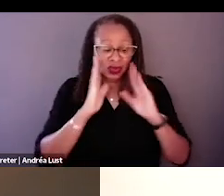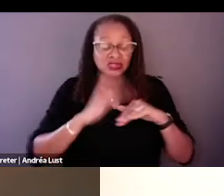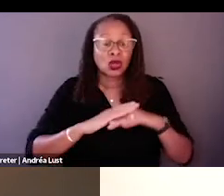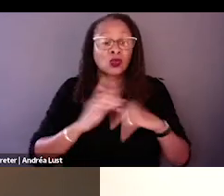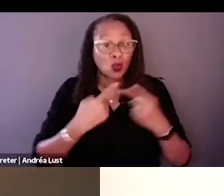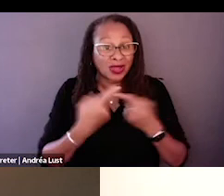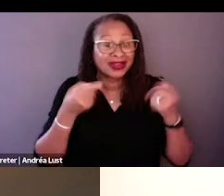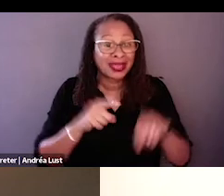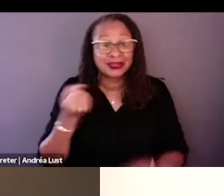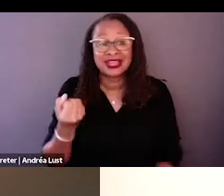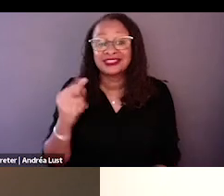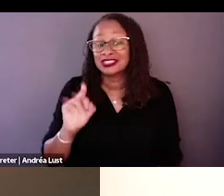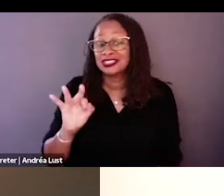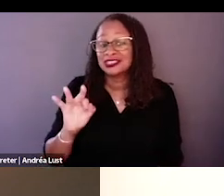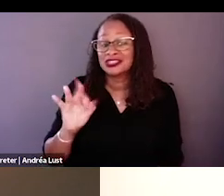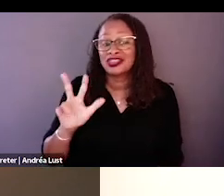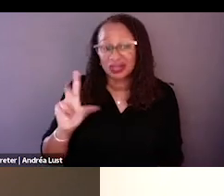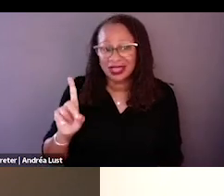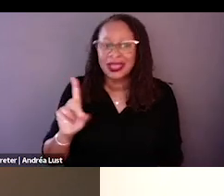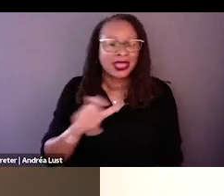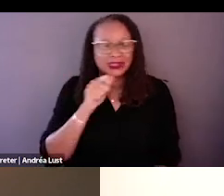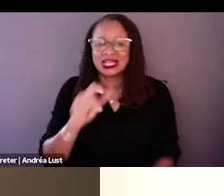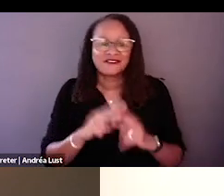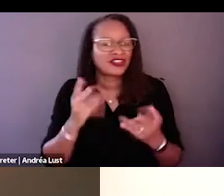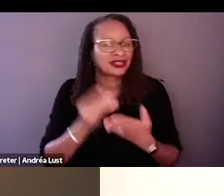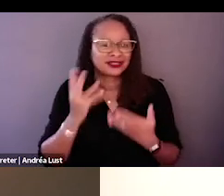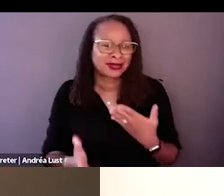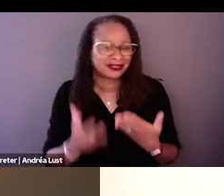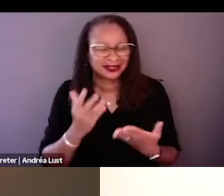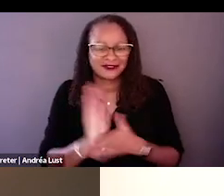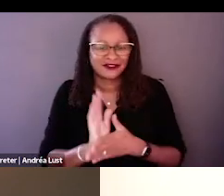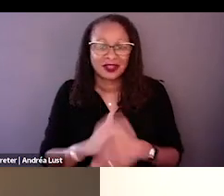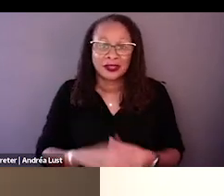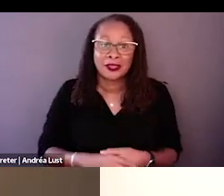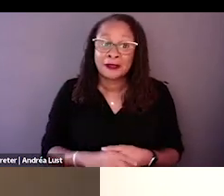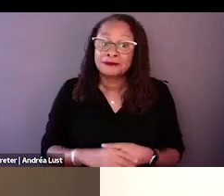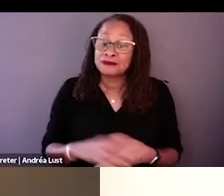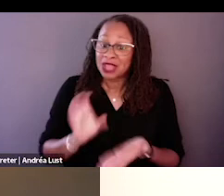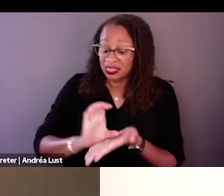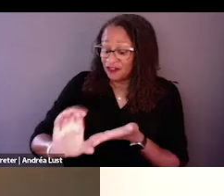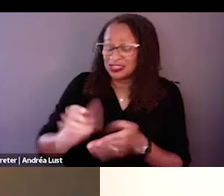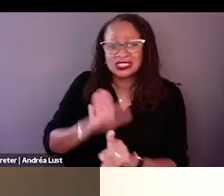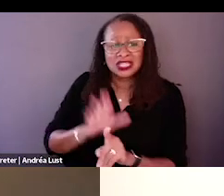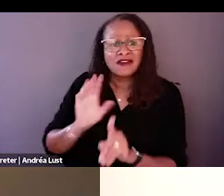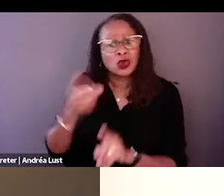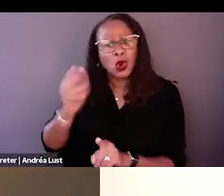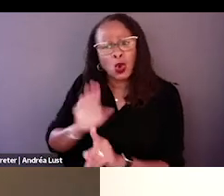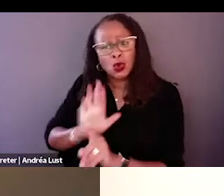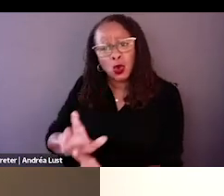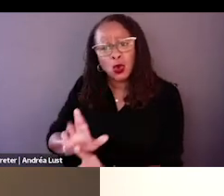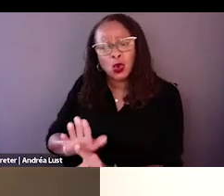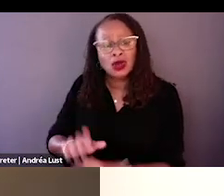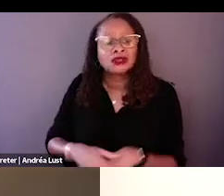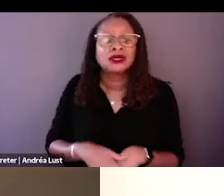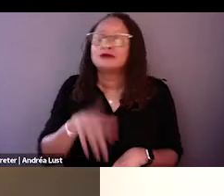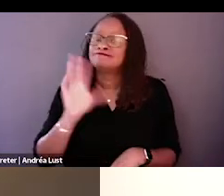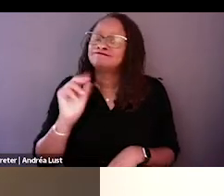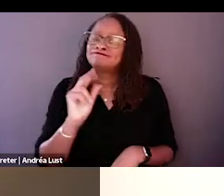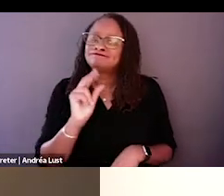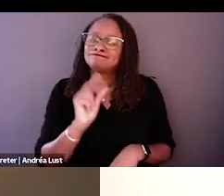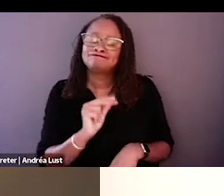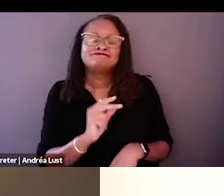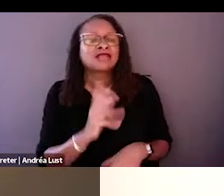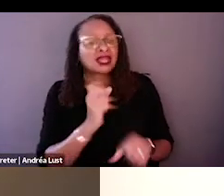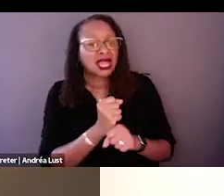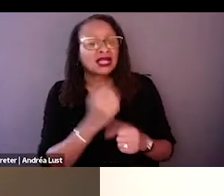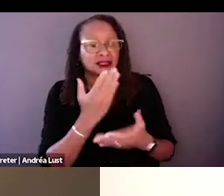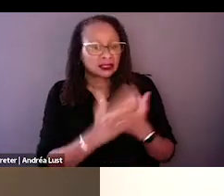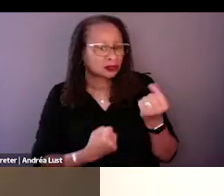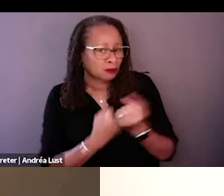He could do that because a Polish woman gave him the birth certificate of a known Jewish Polish boy